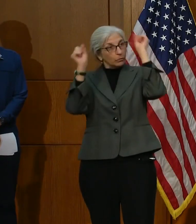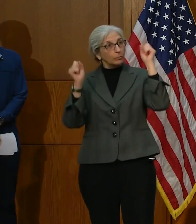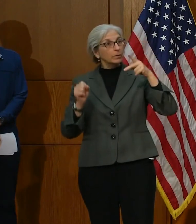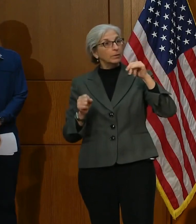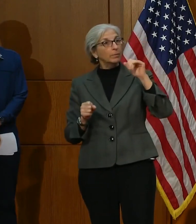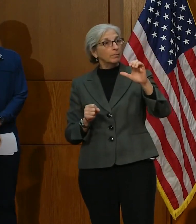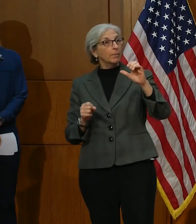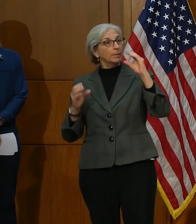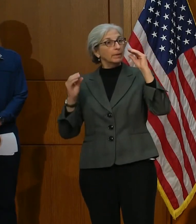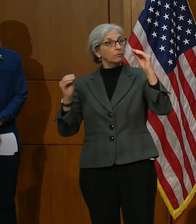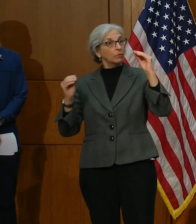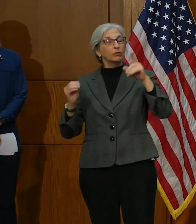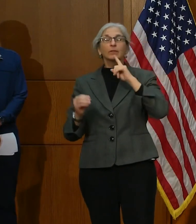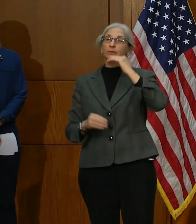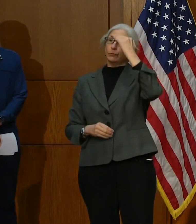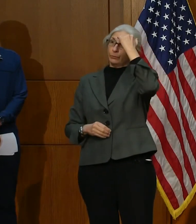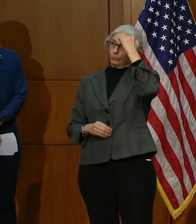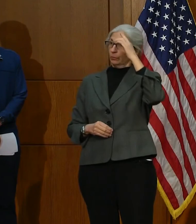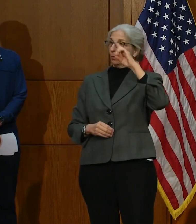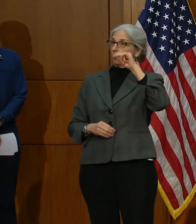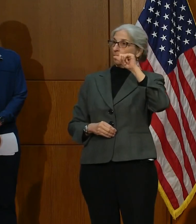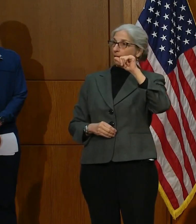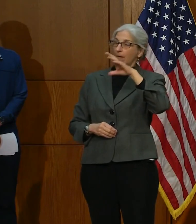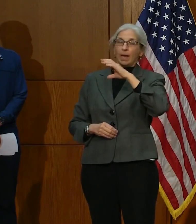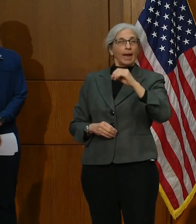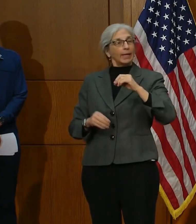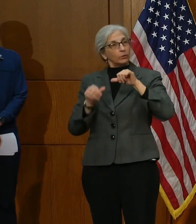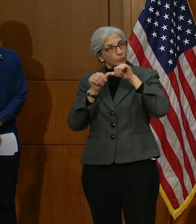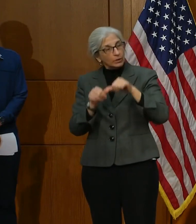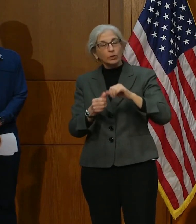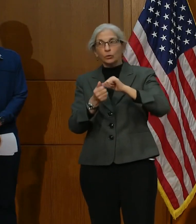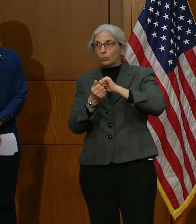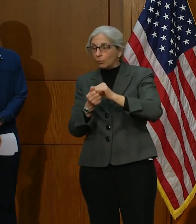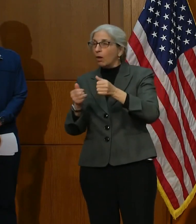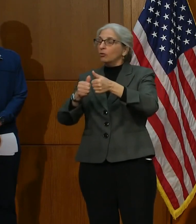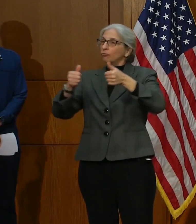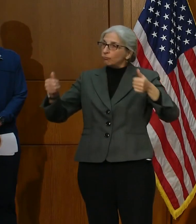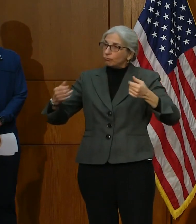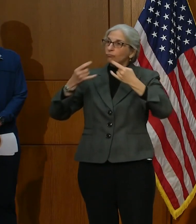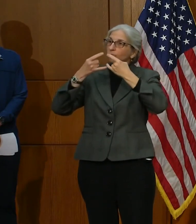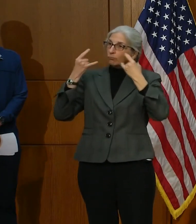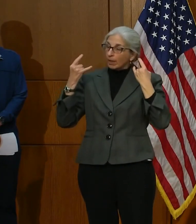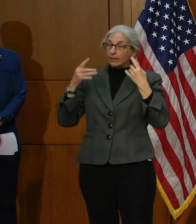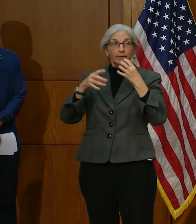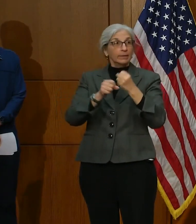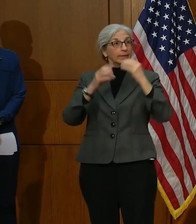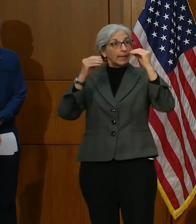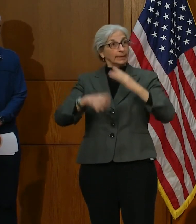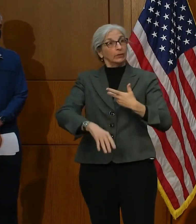OF EDUCATION FROM OUR SUPERINTENDENT OF PUBLIC INSTRUCTION IS TO KNOW OF THIS